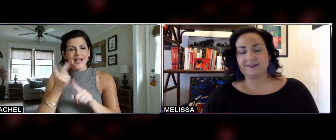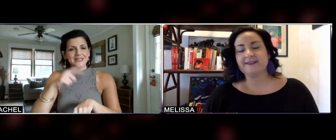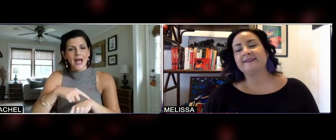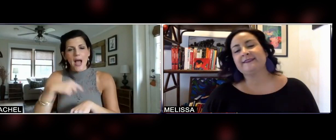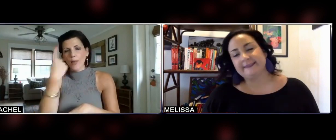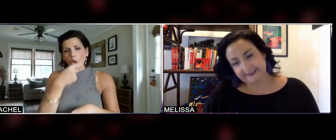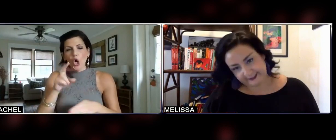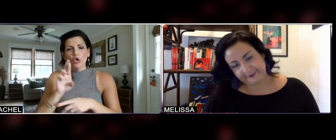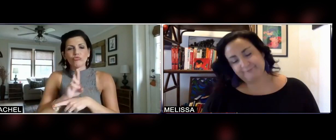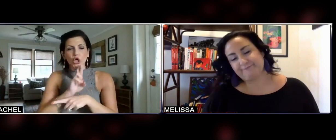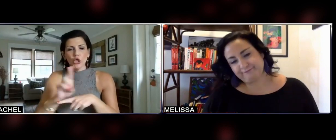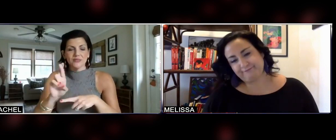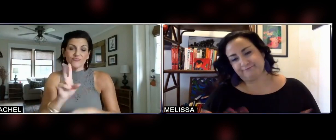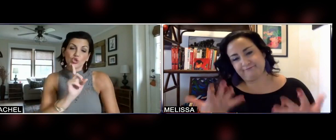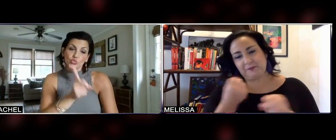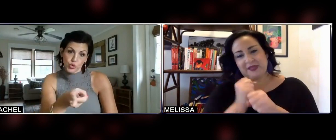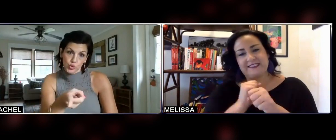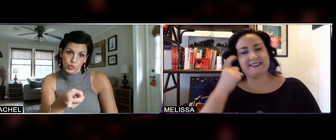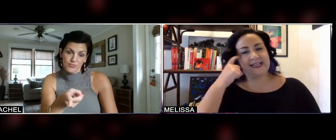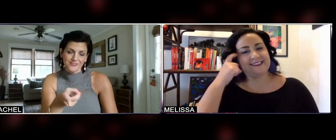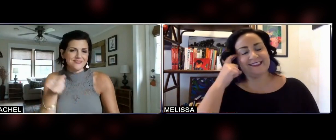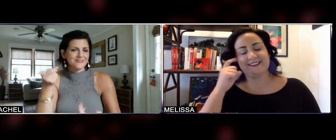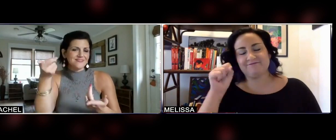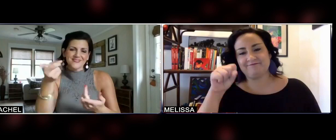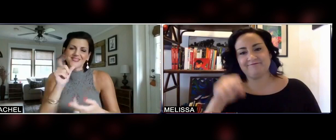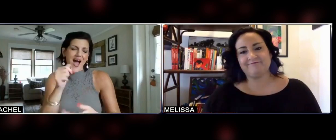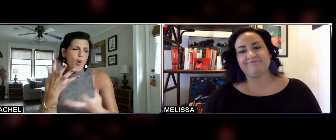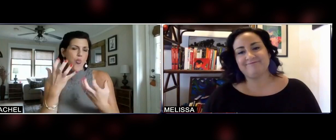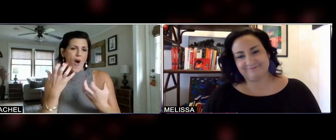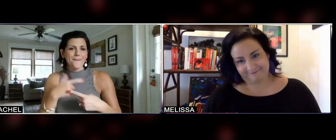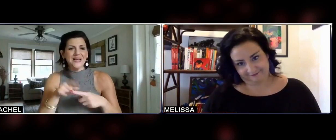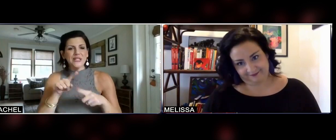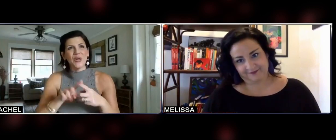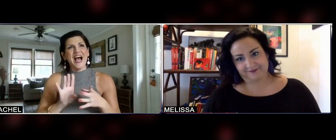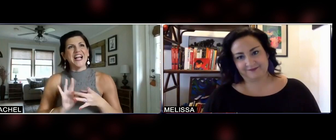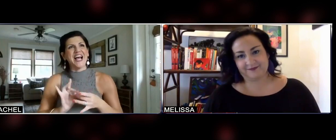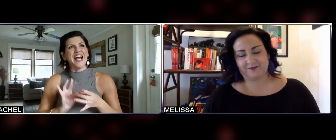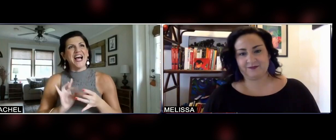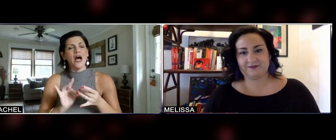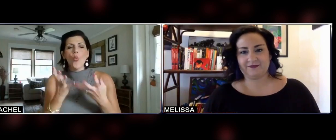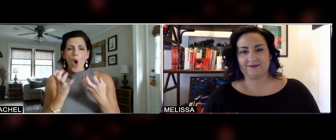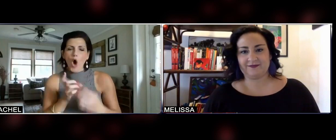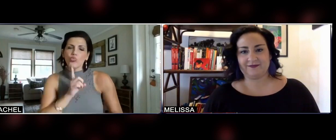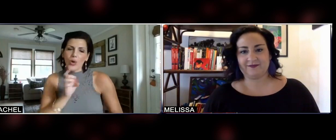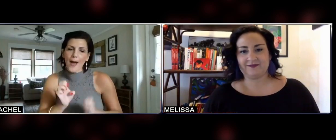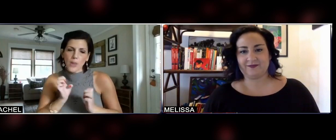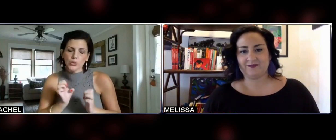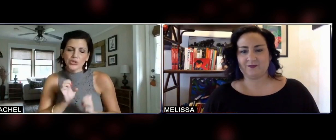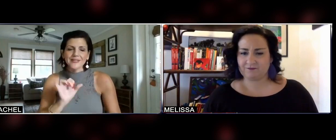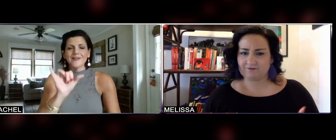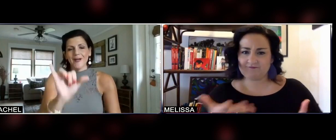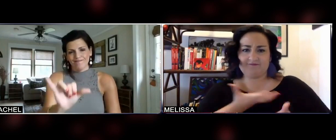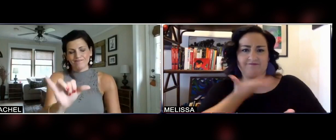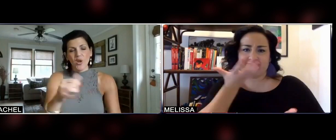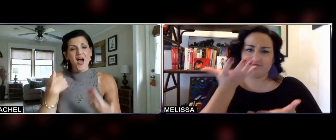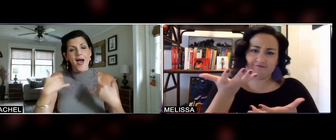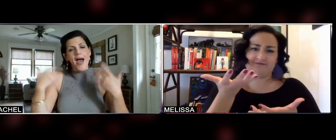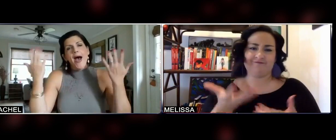The second time, it looked rehearsed which is true. That does make sense. They didn't want me to spout out my lines. They wanted me to show emotion.